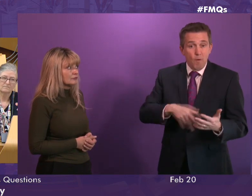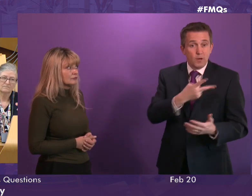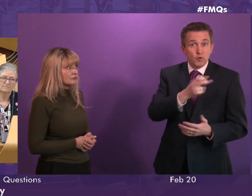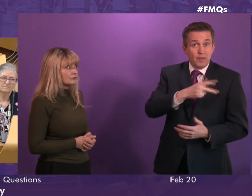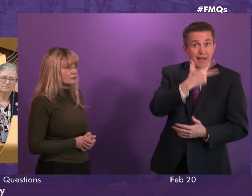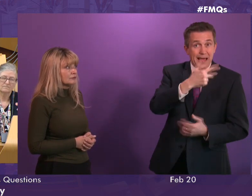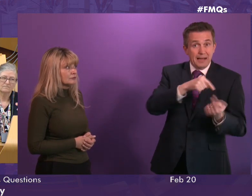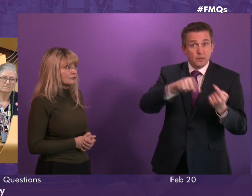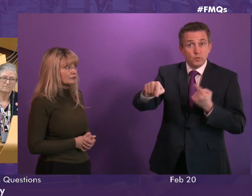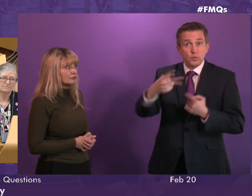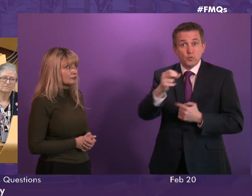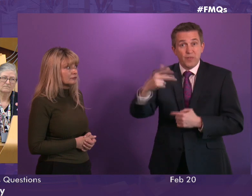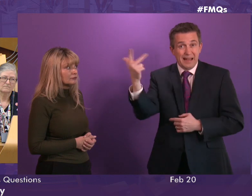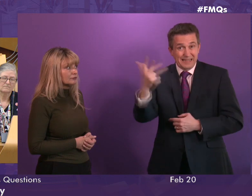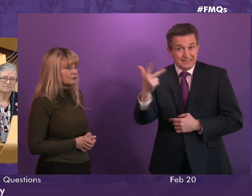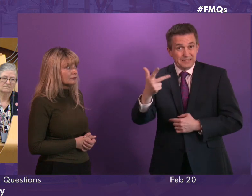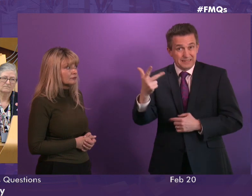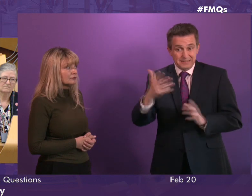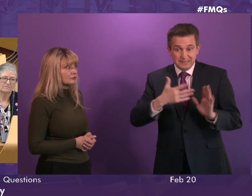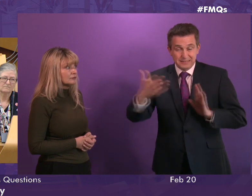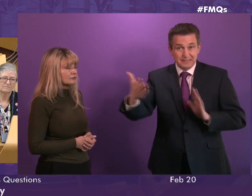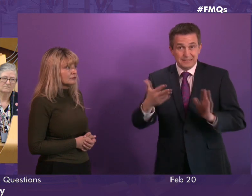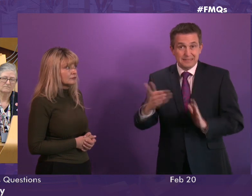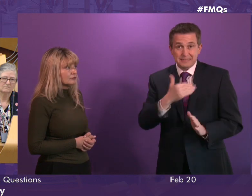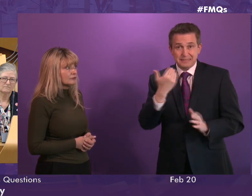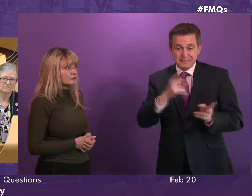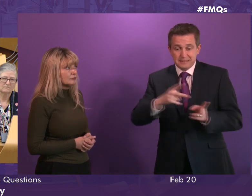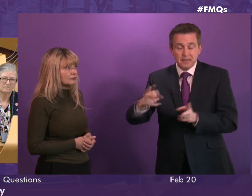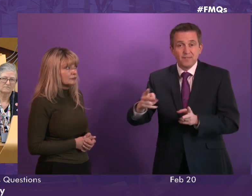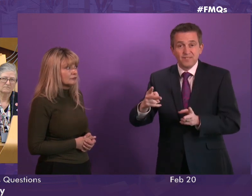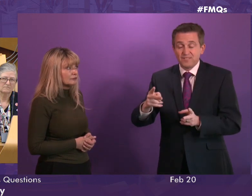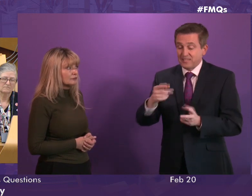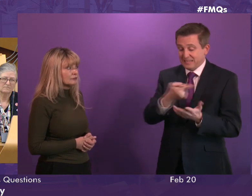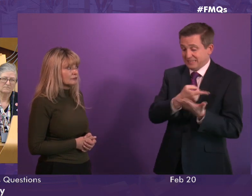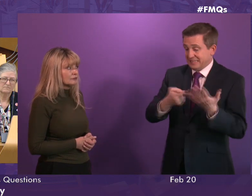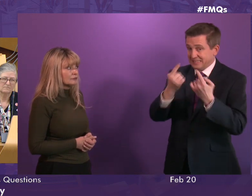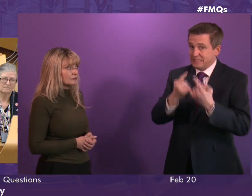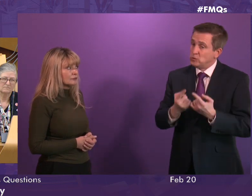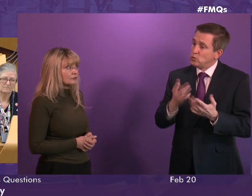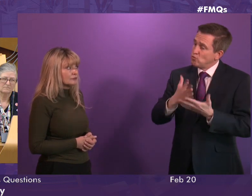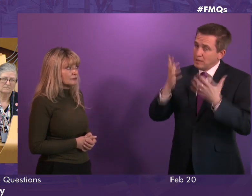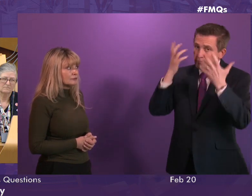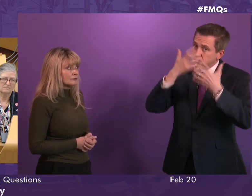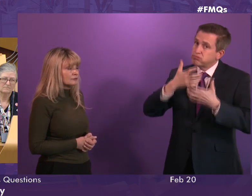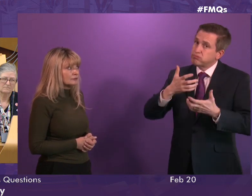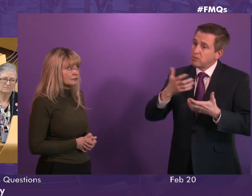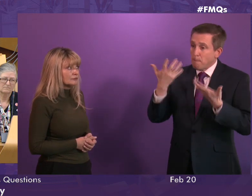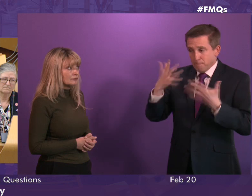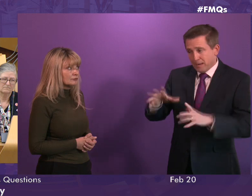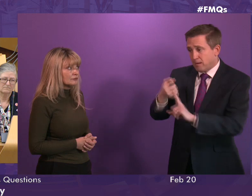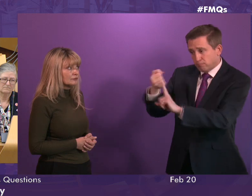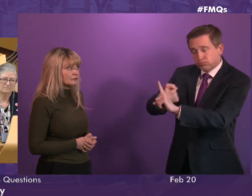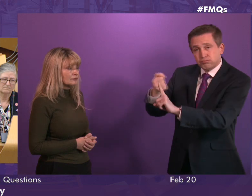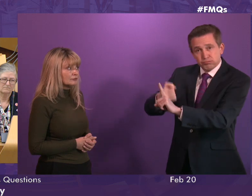2018. Those are serious issues that have been raised consistently. We have had a lot of